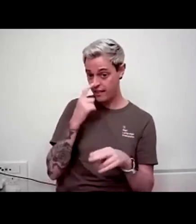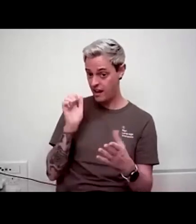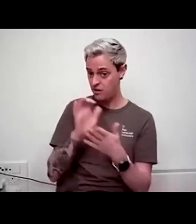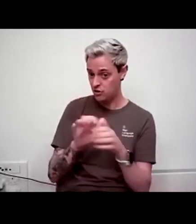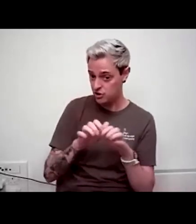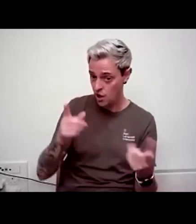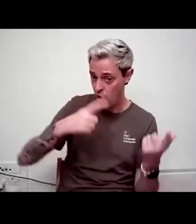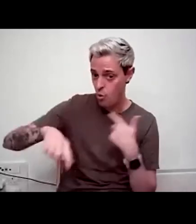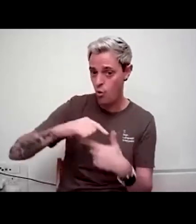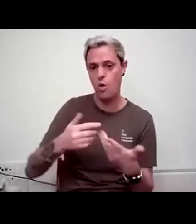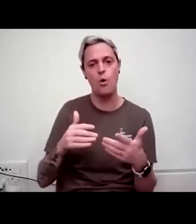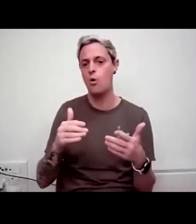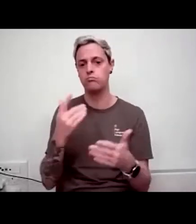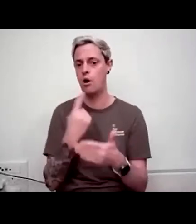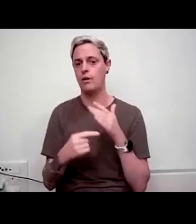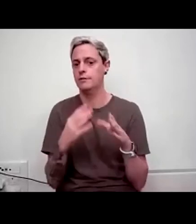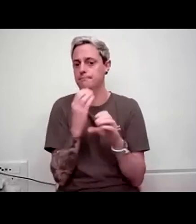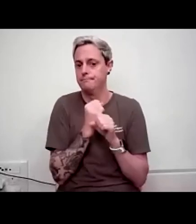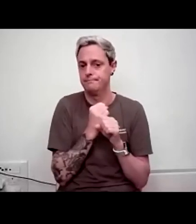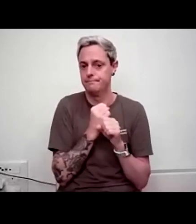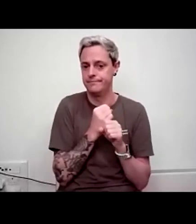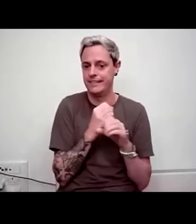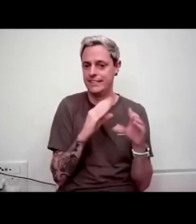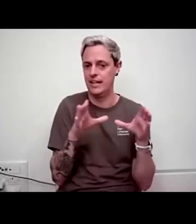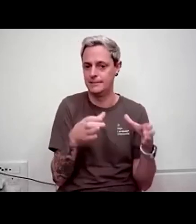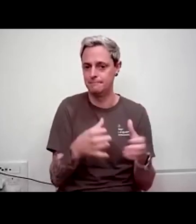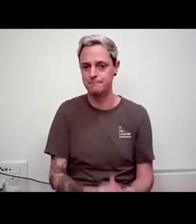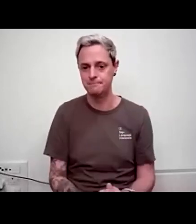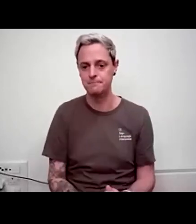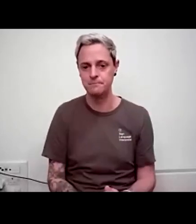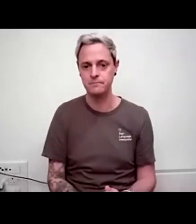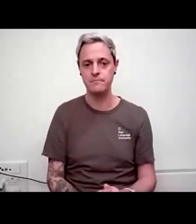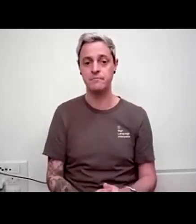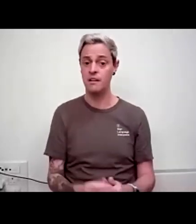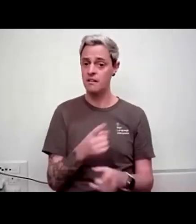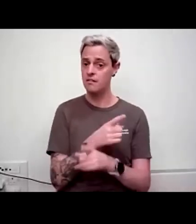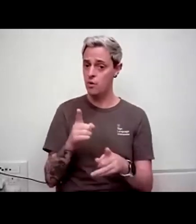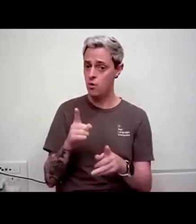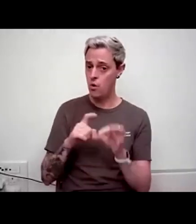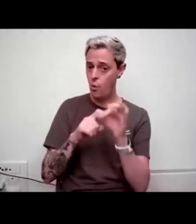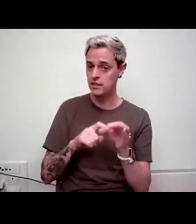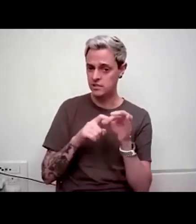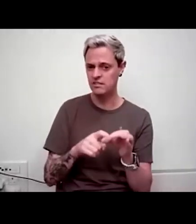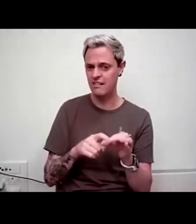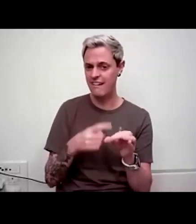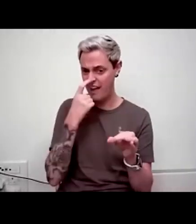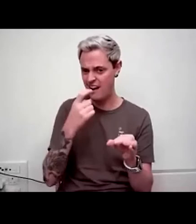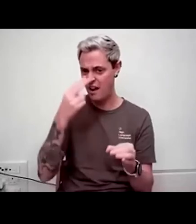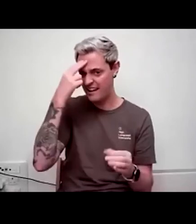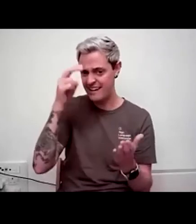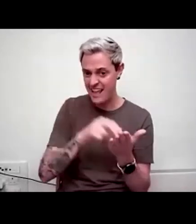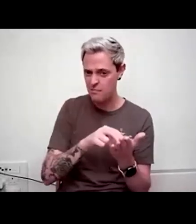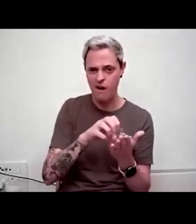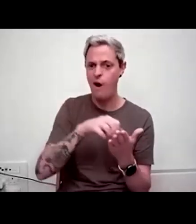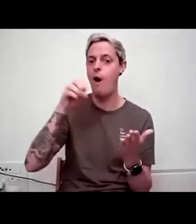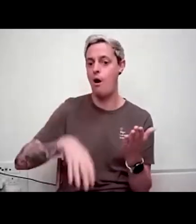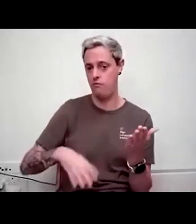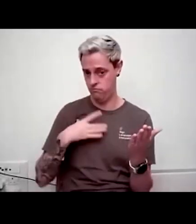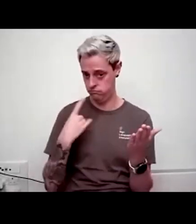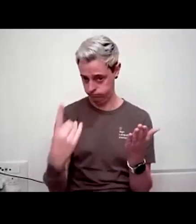with everyone in the chat. You can also pose your questions anonymously by ticking the box that says "anonymous."